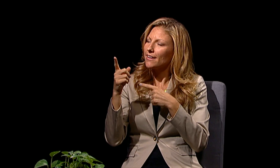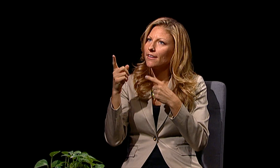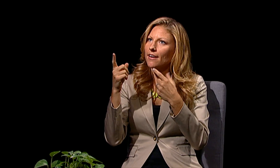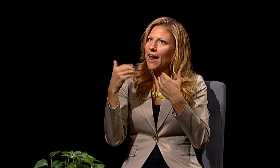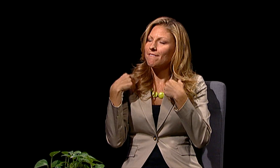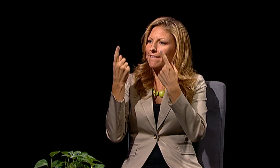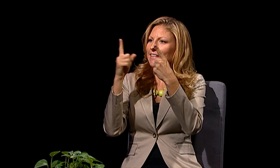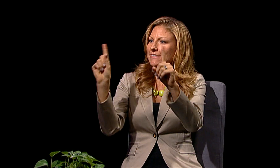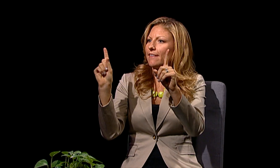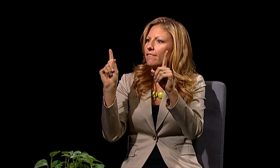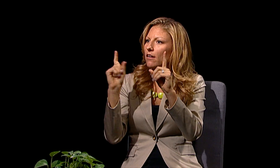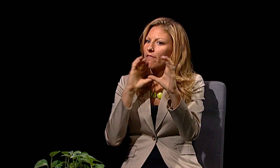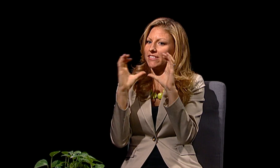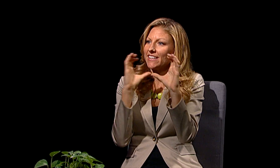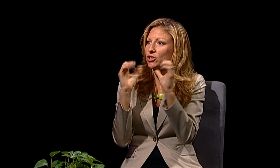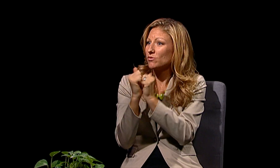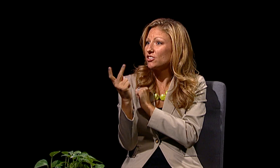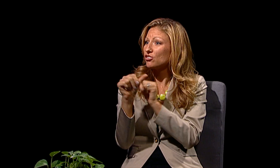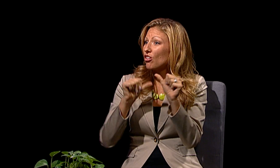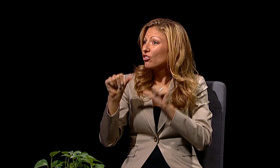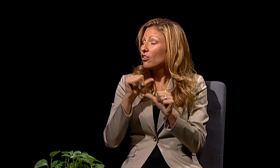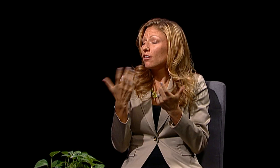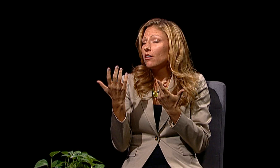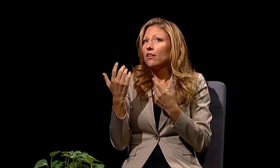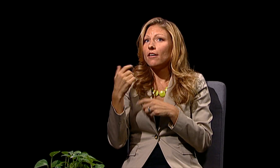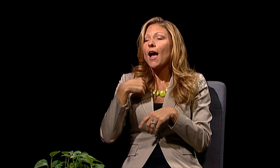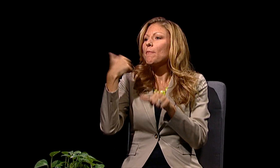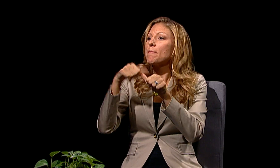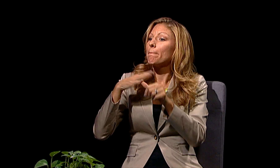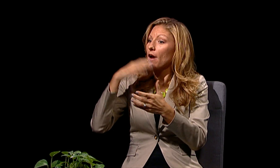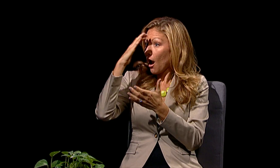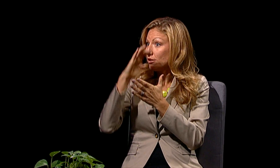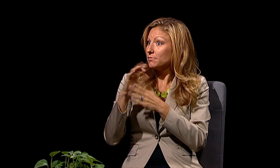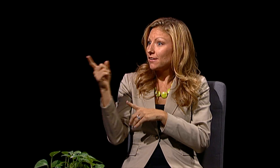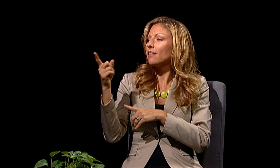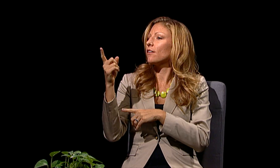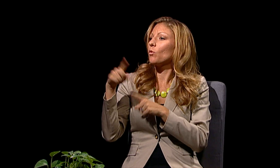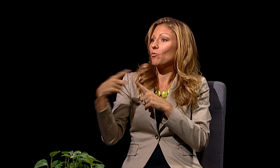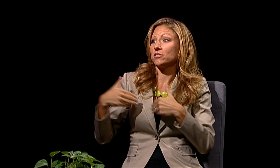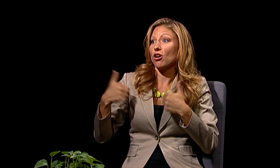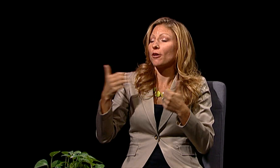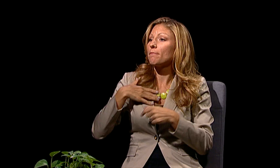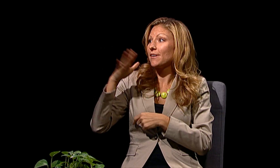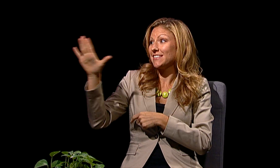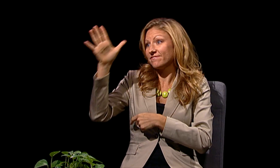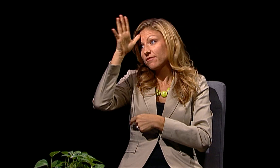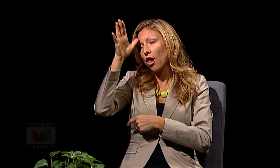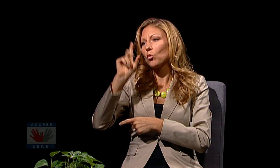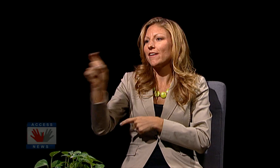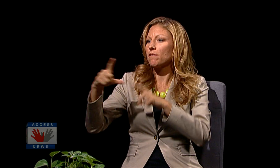AND IT'S, REALLY, THE RESPONSIBILITY OF BOTH TO MAKE THAT COMMUNICATION EFFECTIVE. I KNOW THAT MY HUSBAND WHEN HE WAS YOUNGER,